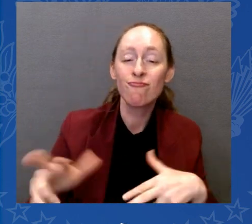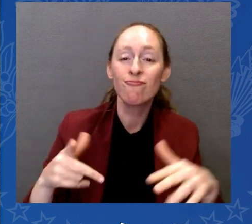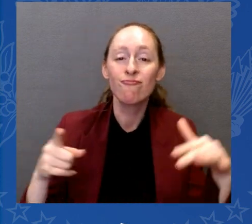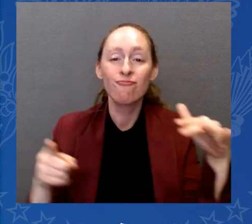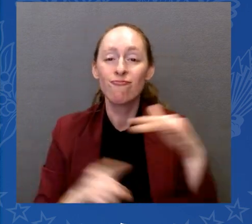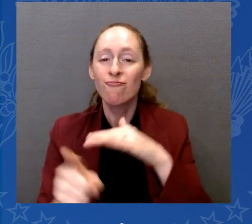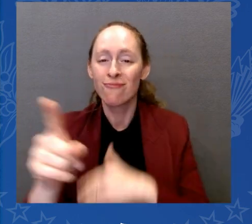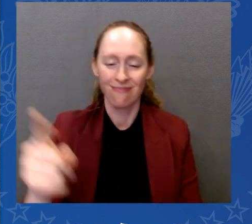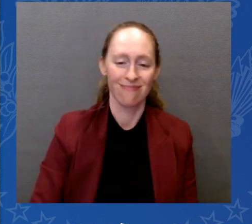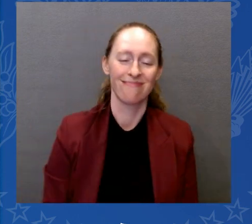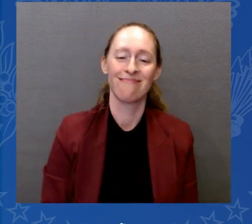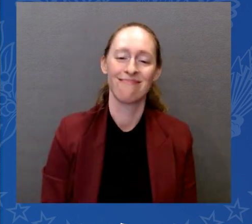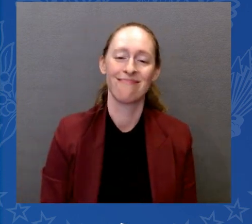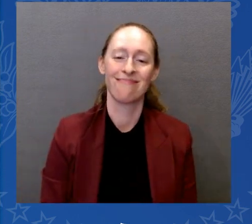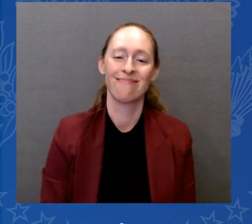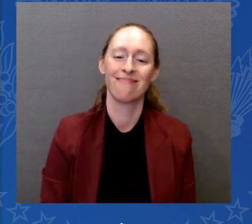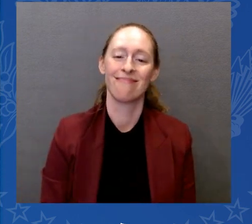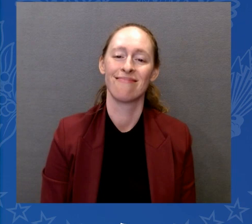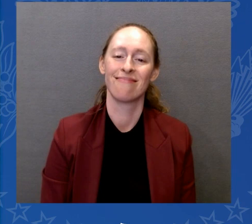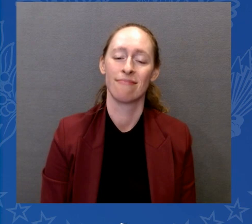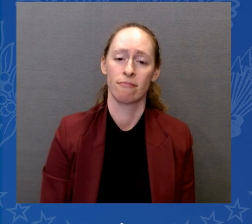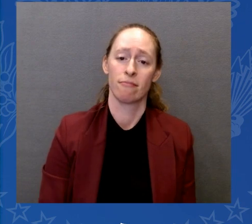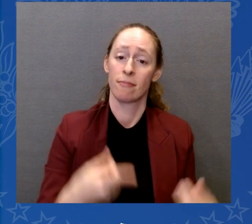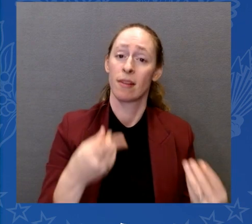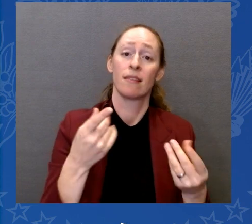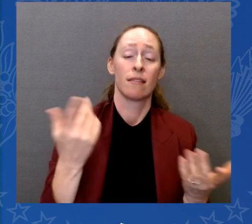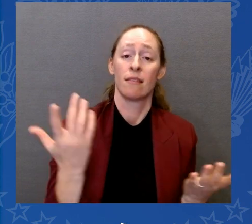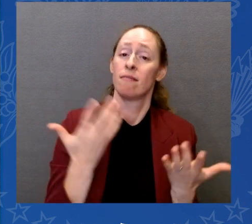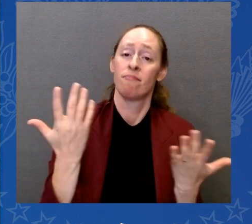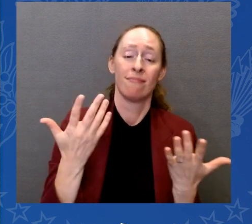For thousands of years, Tribal Nations have been stewards of this sacred land,